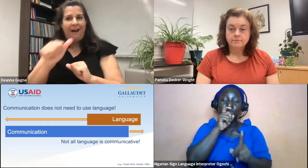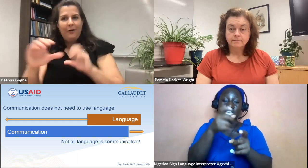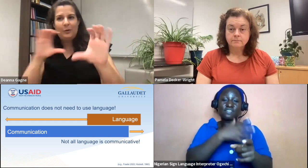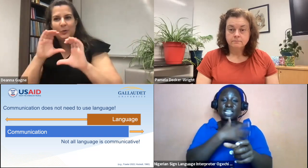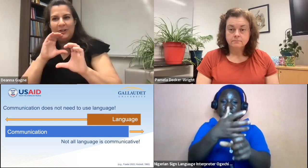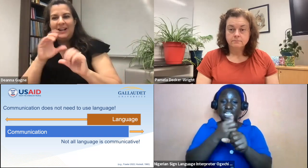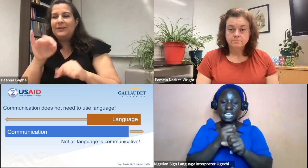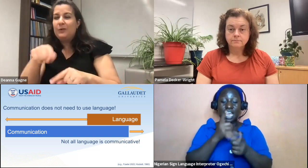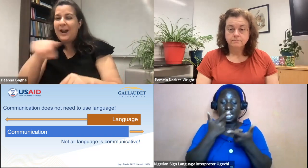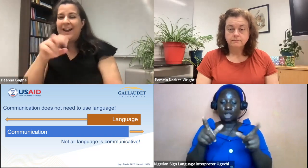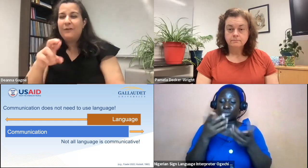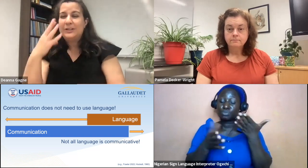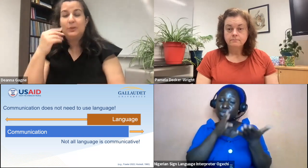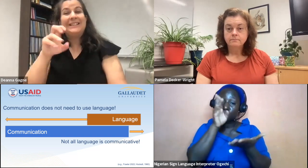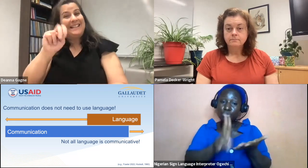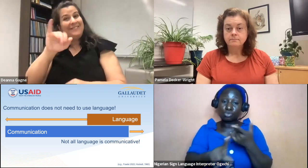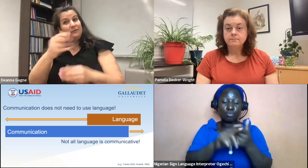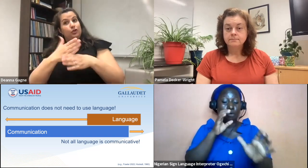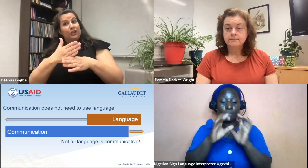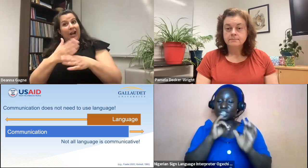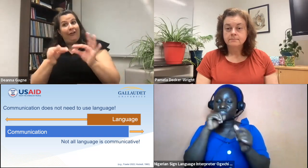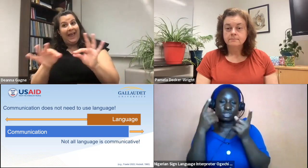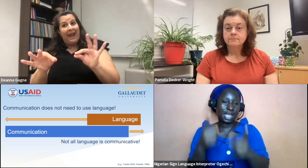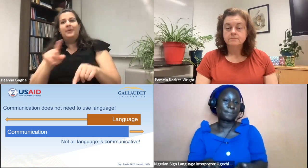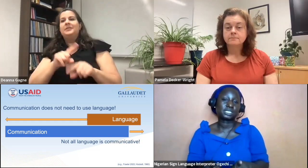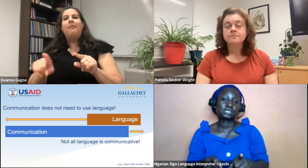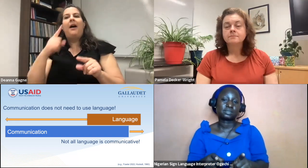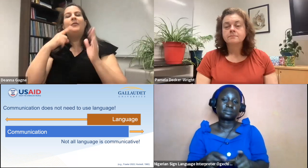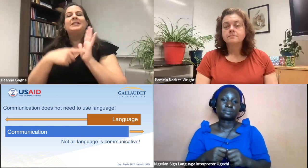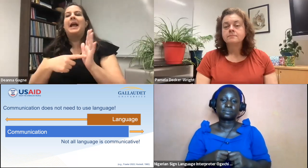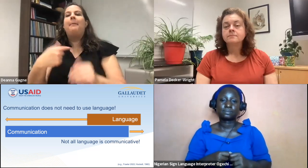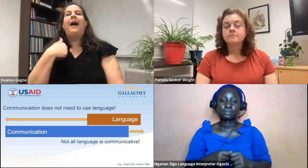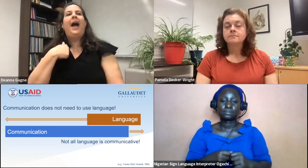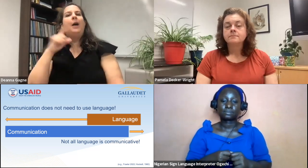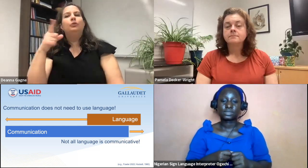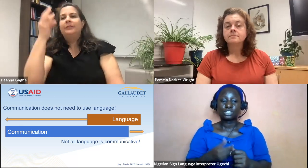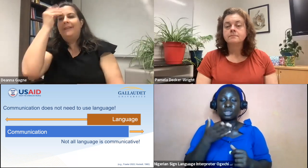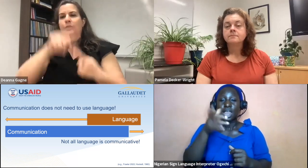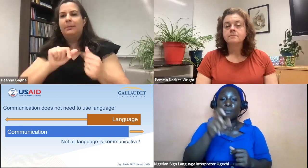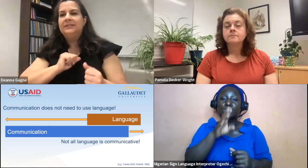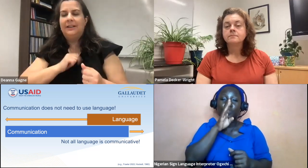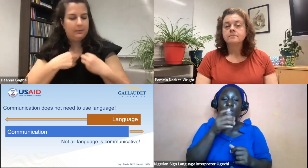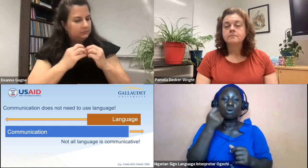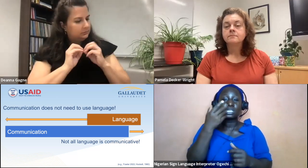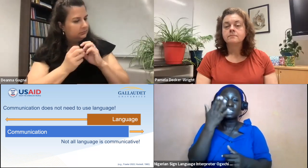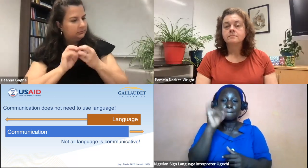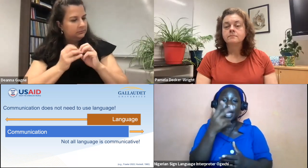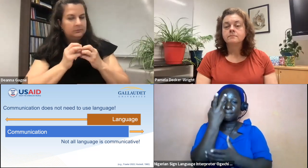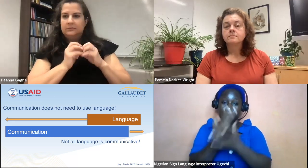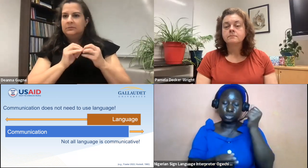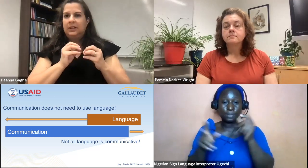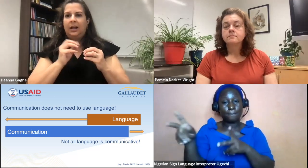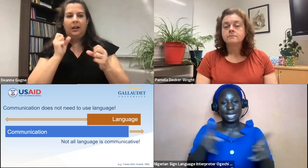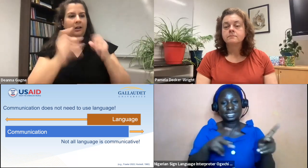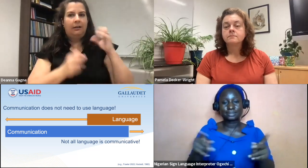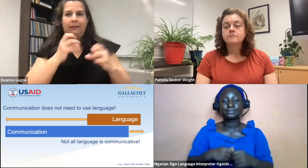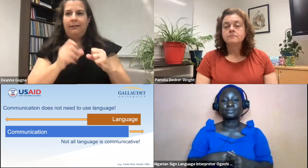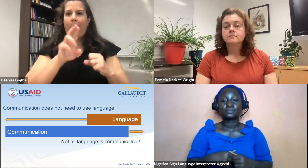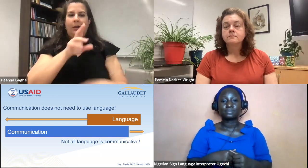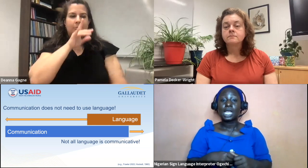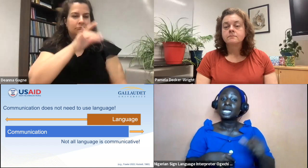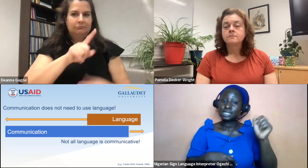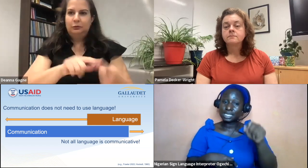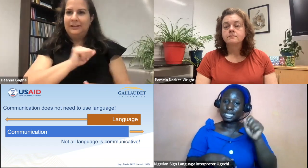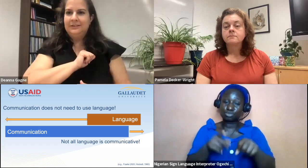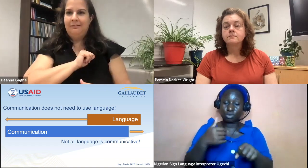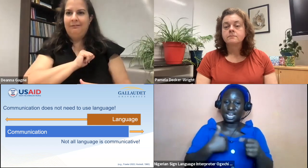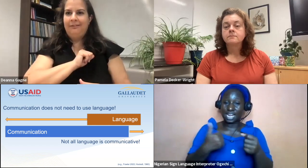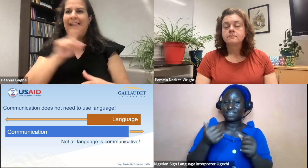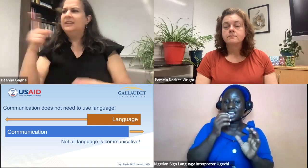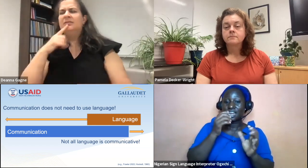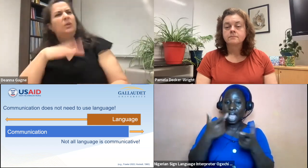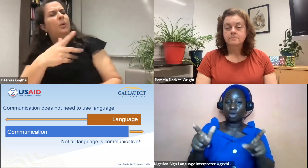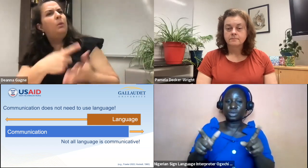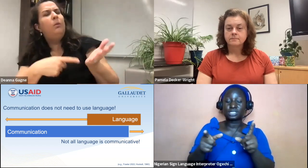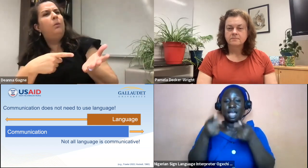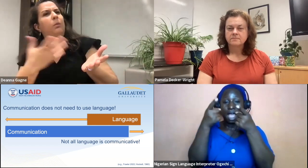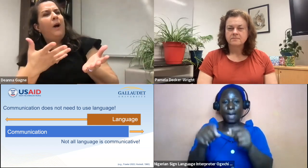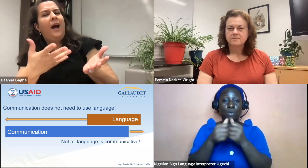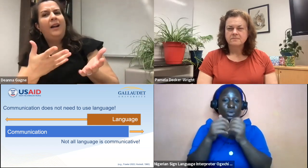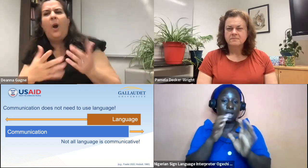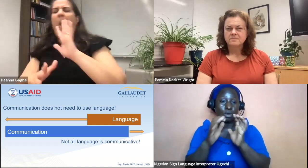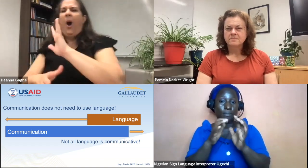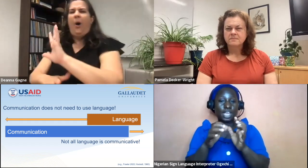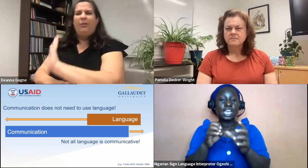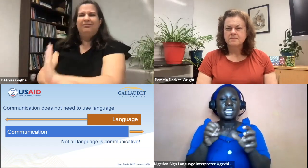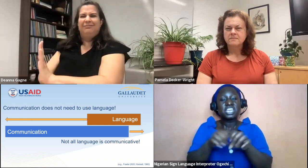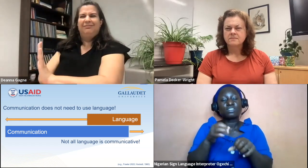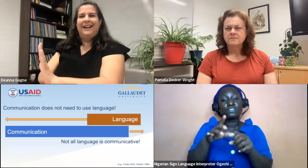right? So you can have language exist without communication. And have you ever experiences, even when you share the same language like if i'm just thinking myself and i'm just you know, talking to myself, either signing or speaking myself. I believe somebody will say what like.